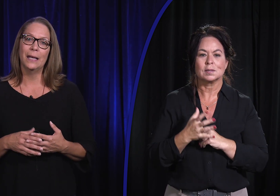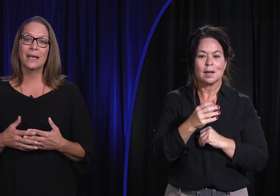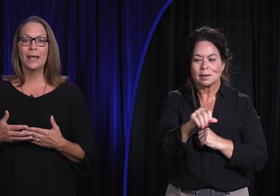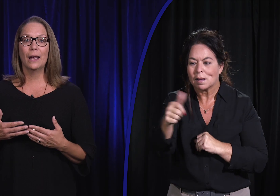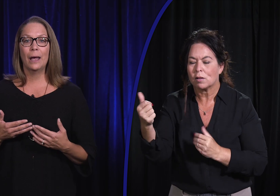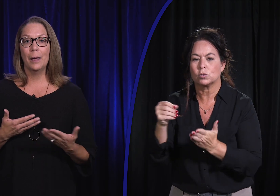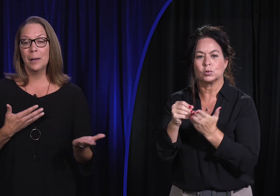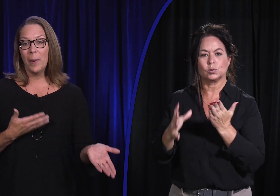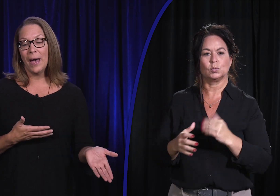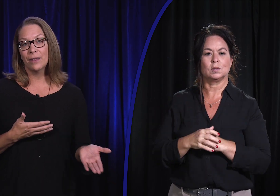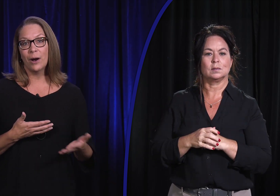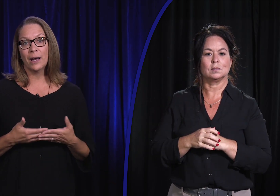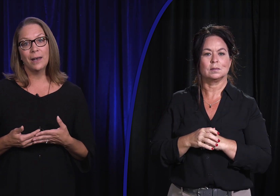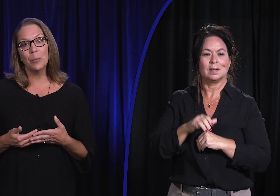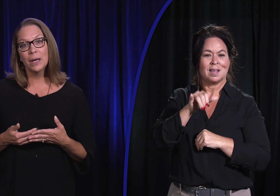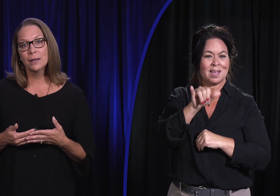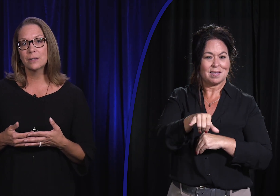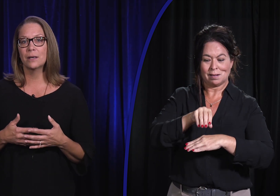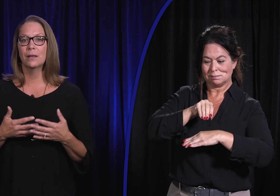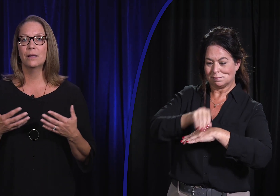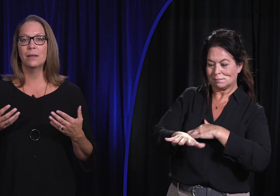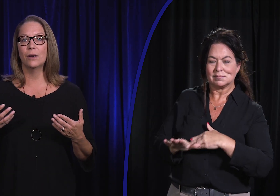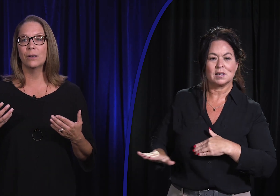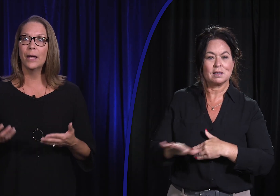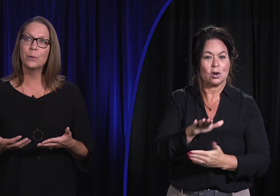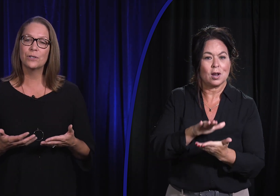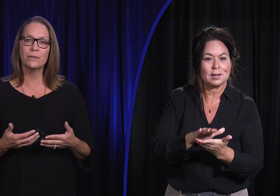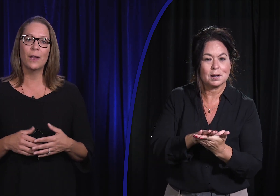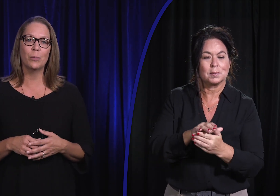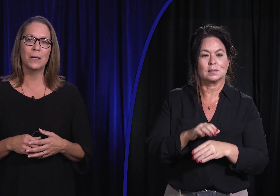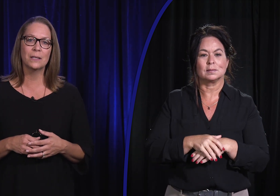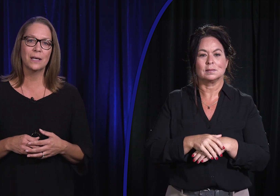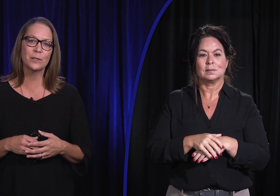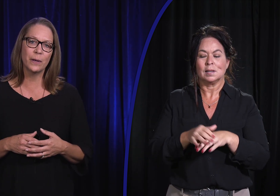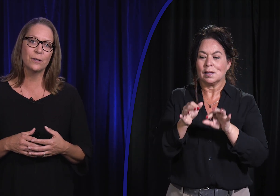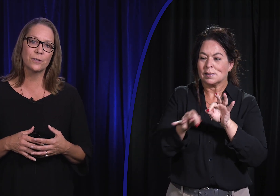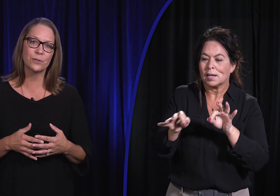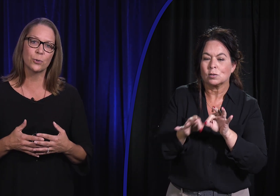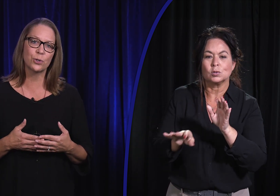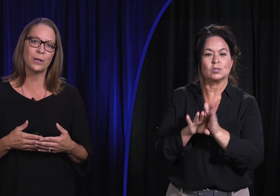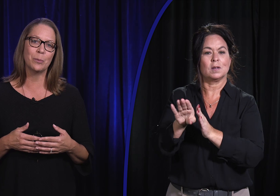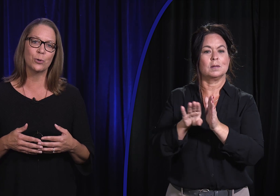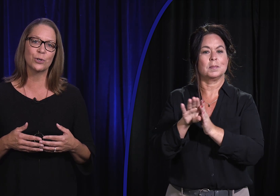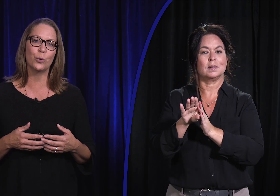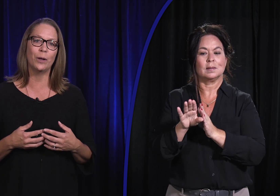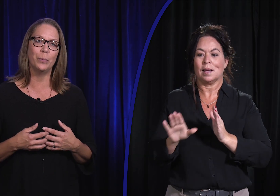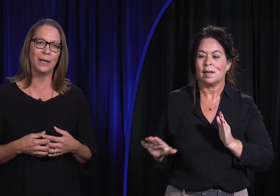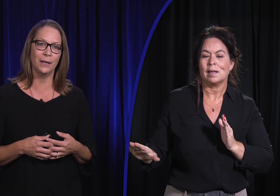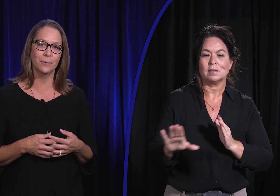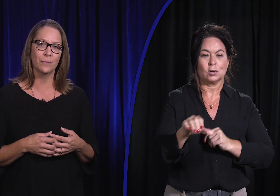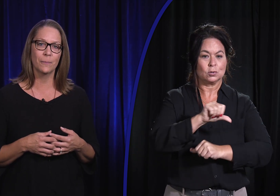It can impact their academics, their language development as well as their social and emotional wellbeing.